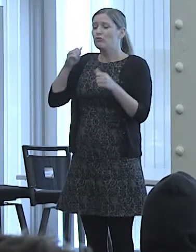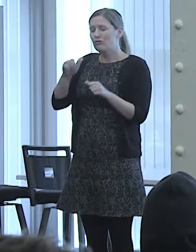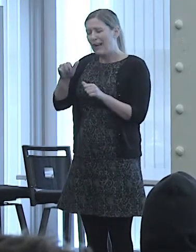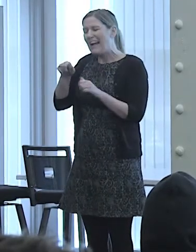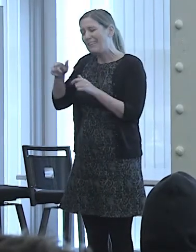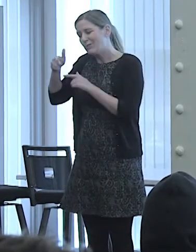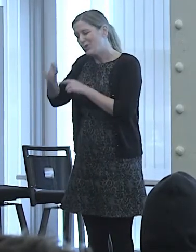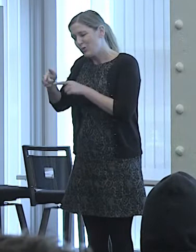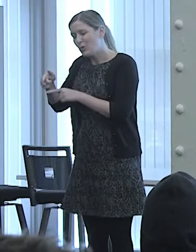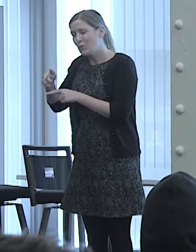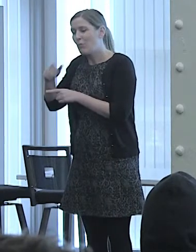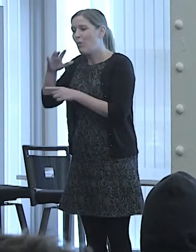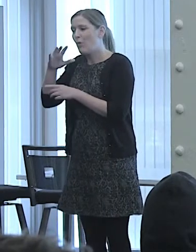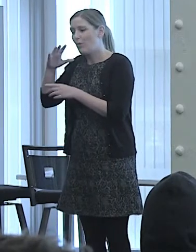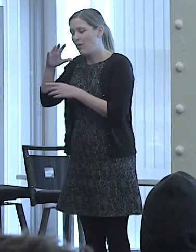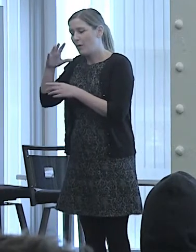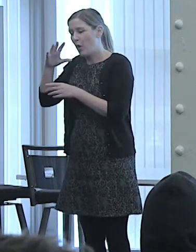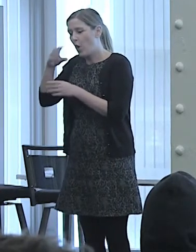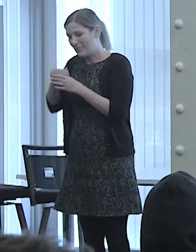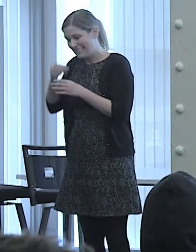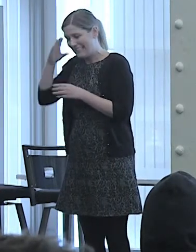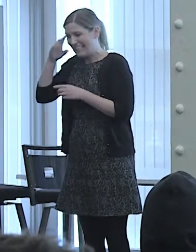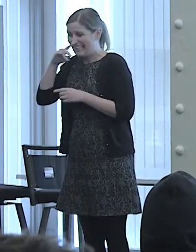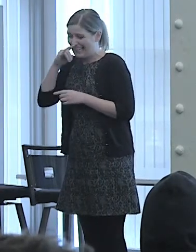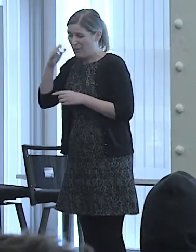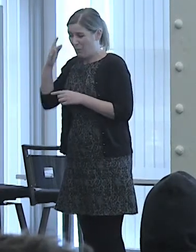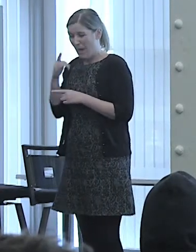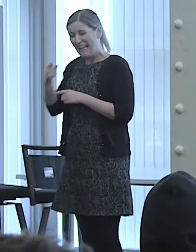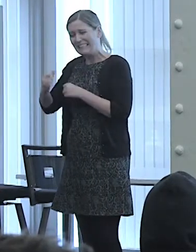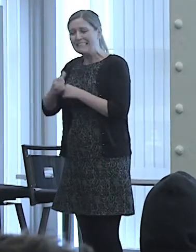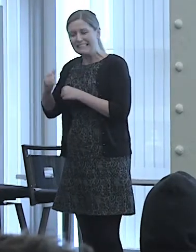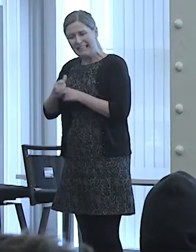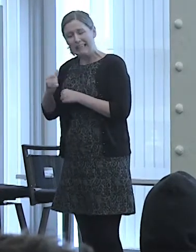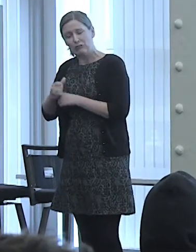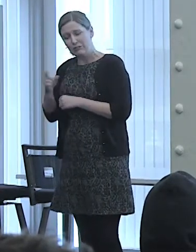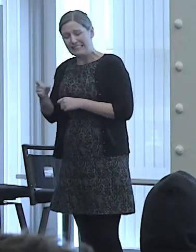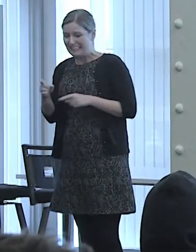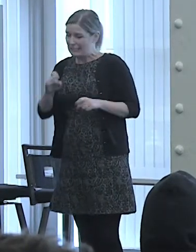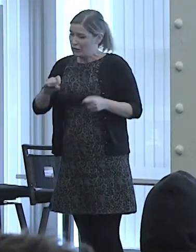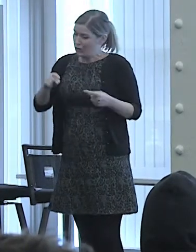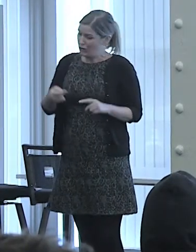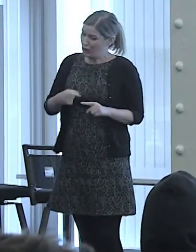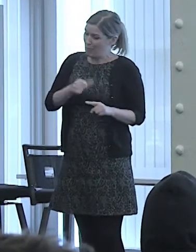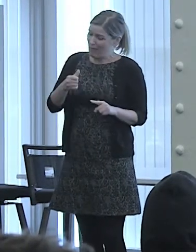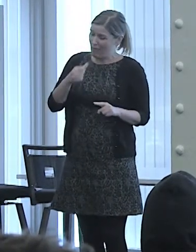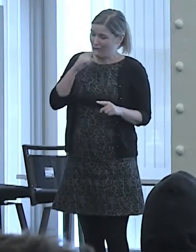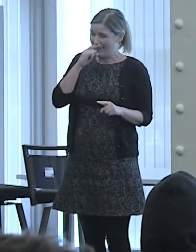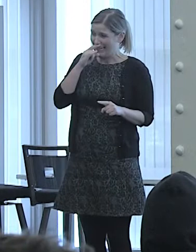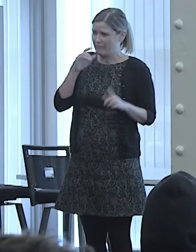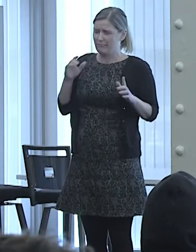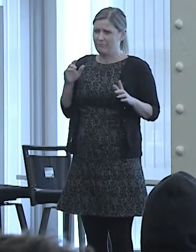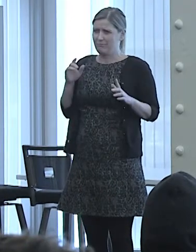because he was dangerous and threatening the black guy. We were trying to protect the black guy. That's what we were doing.